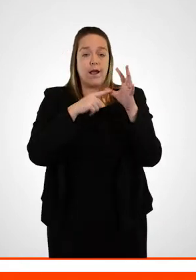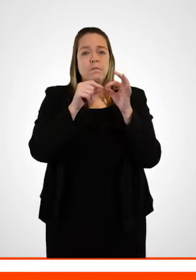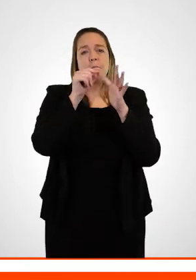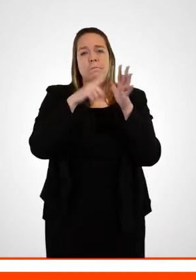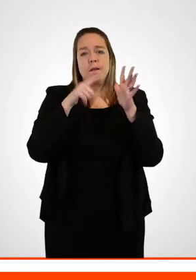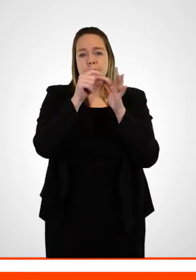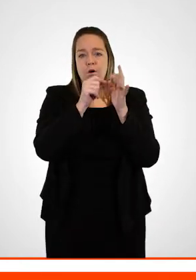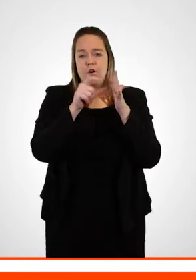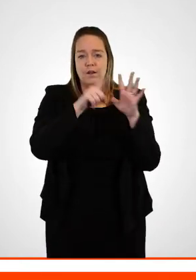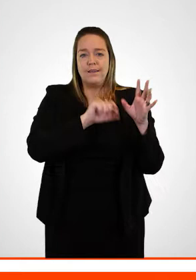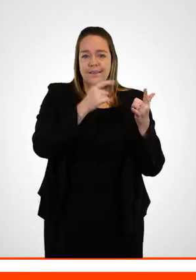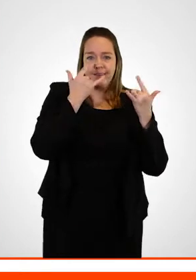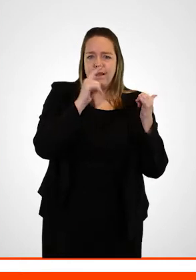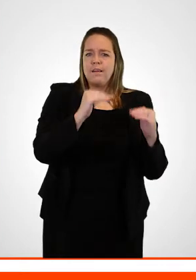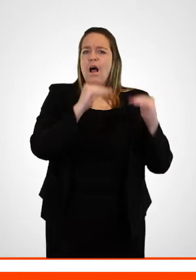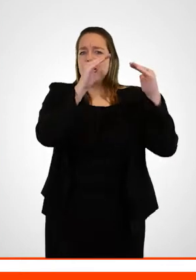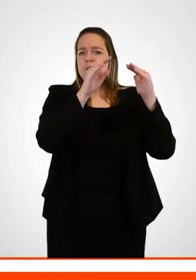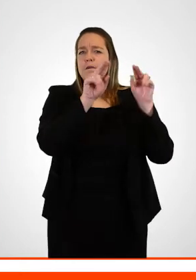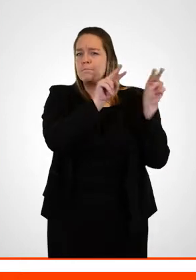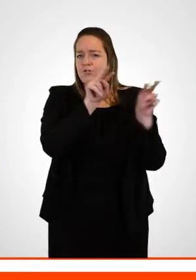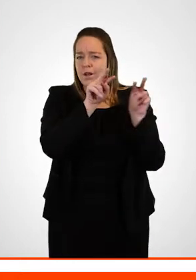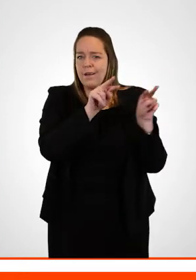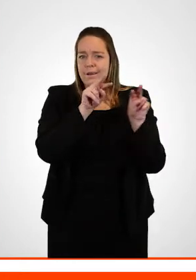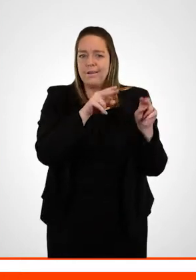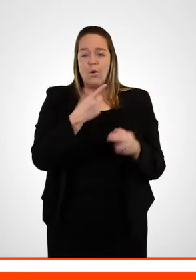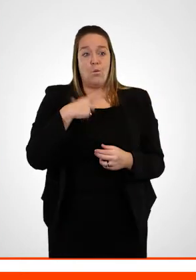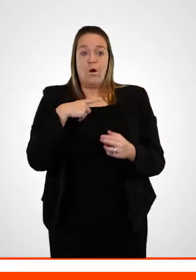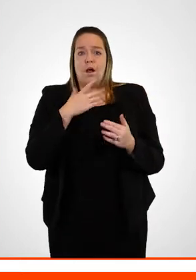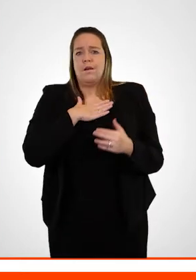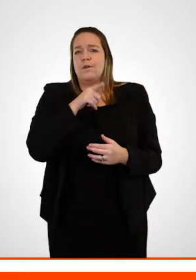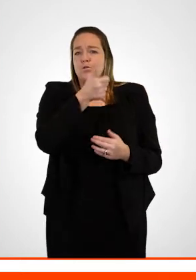of all kinds of things in language and literacy, which is one of the reasons we like it and use it so much.